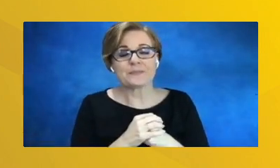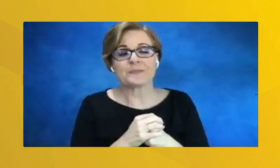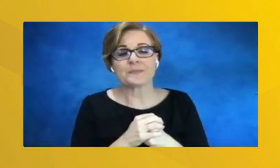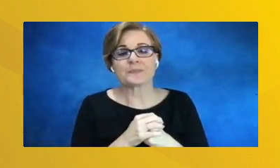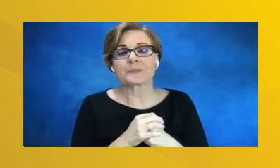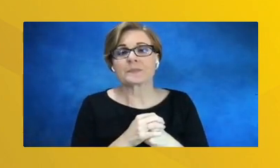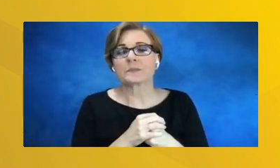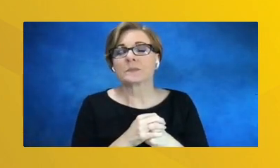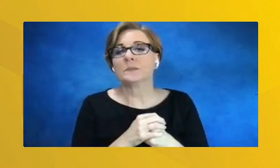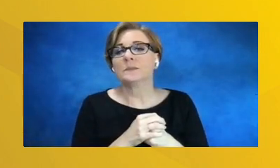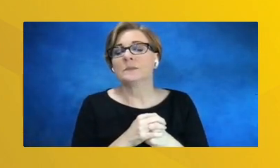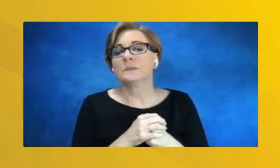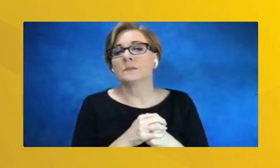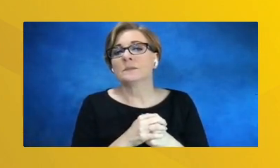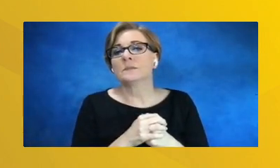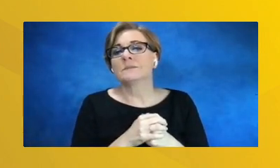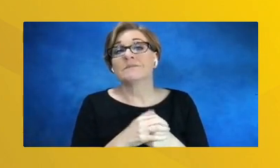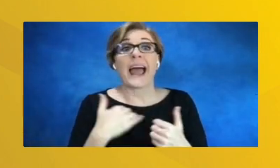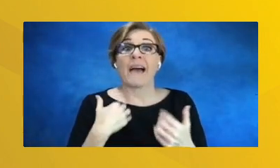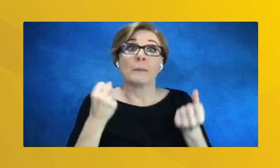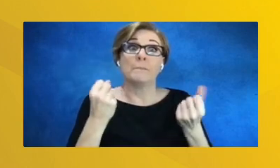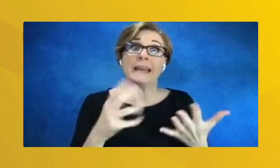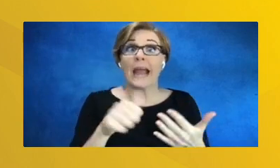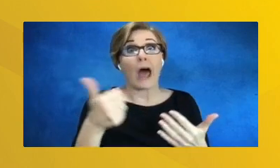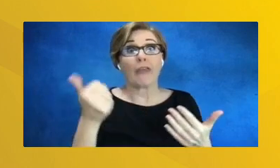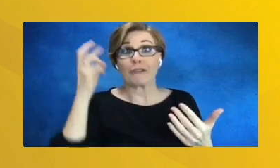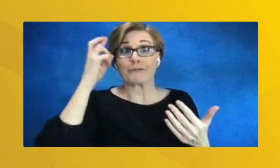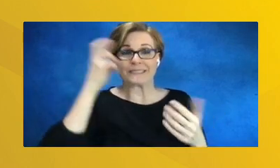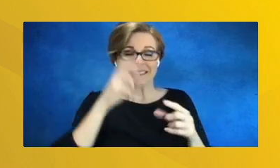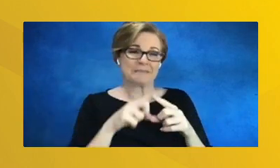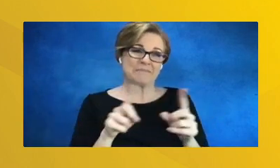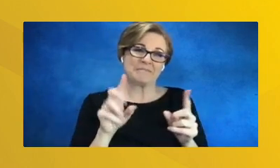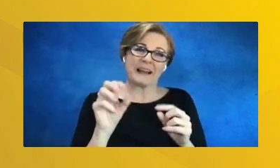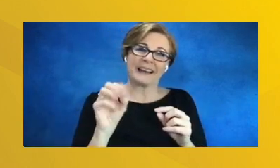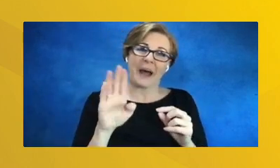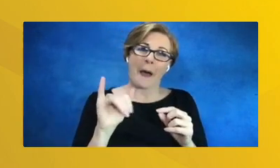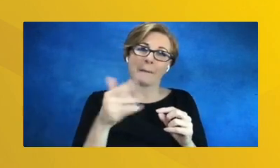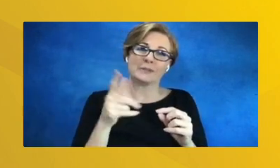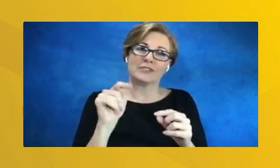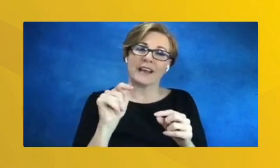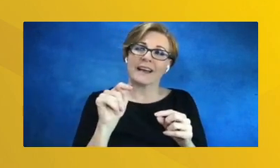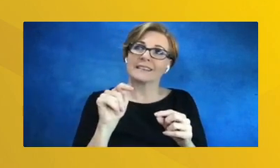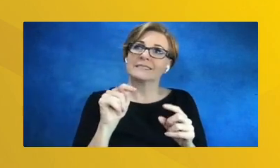There's lots of other reasons, but really, objects, they really open up this whole new